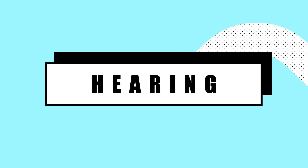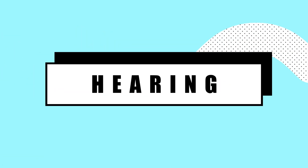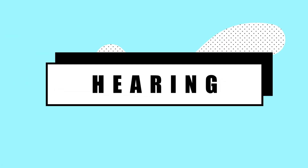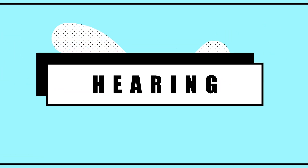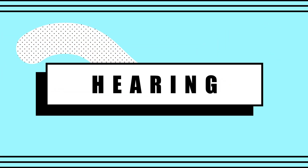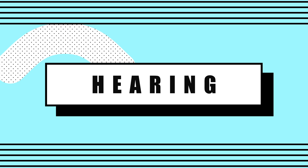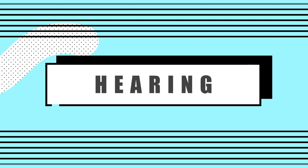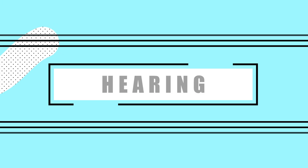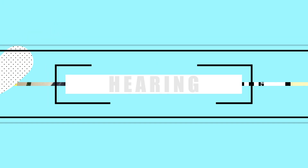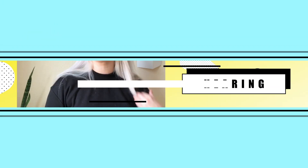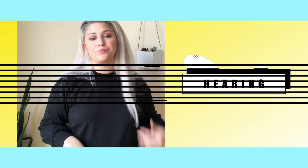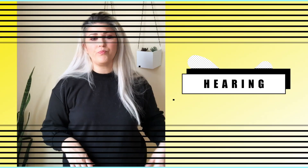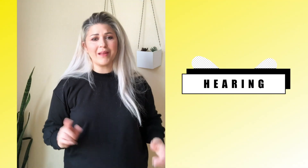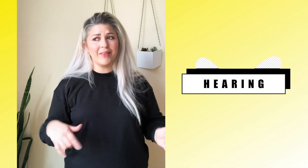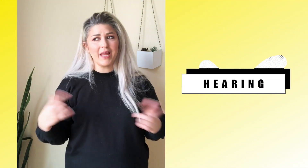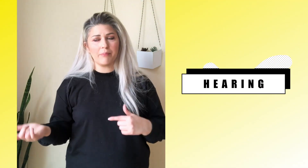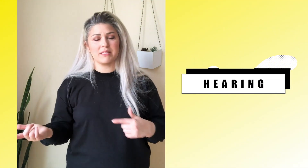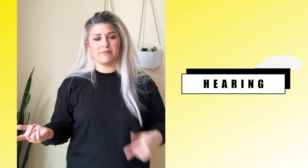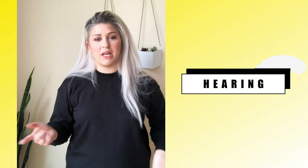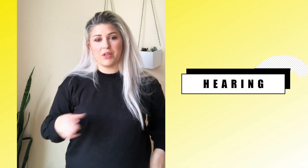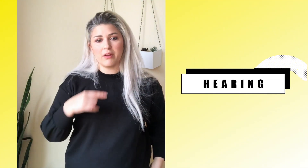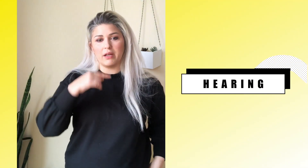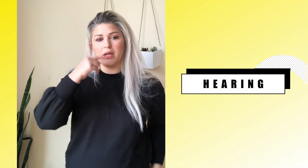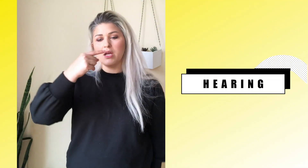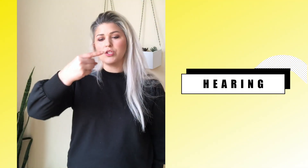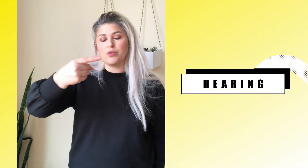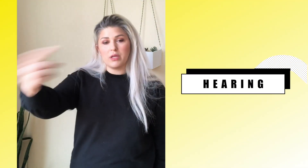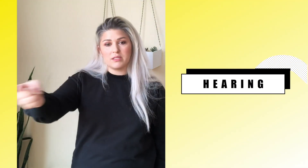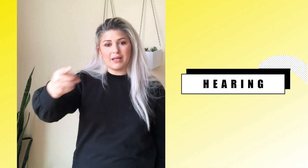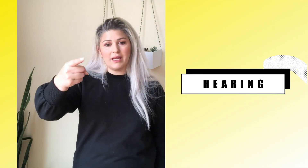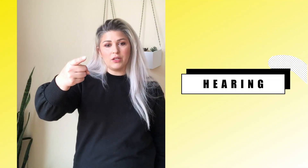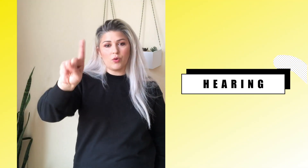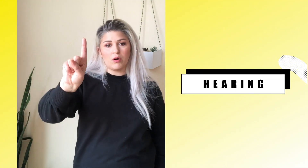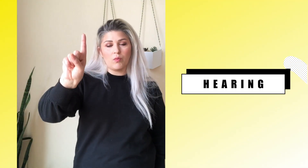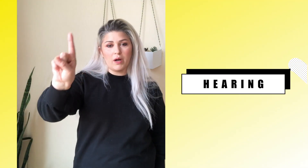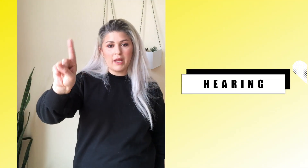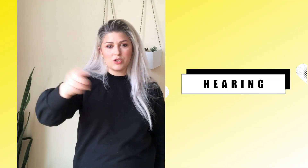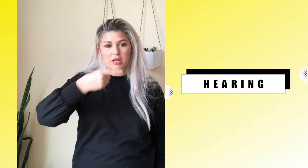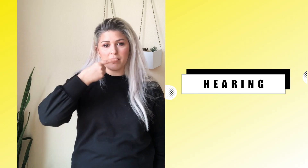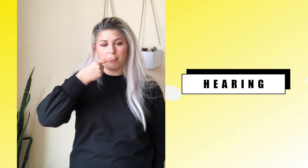The next one is hearing the opposite of death hearing. So it's again, your one handshake.